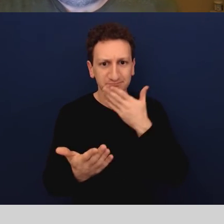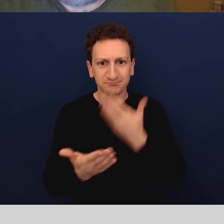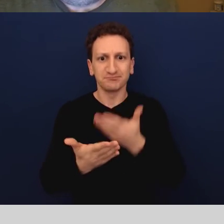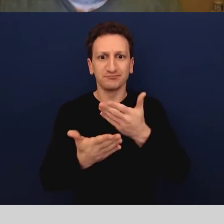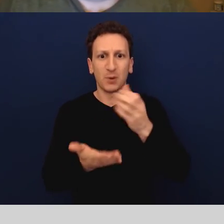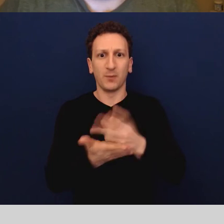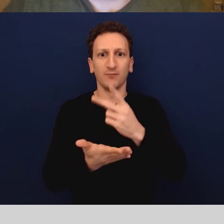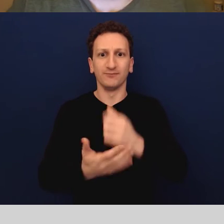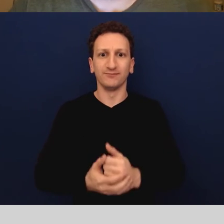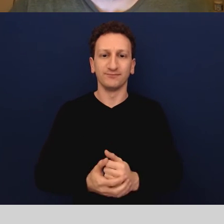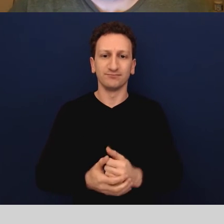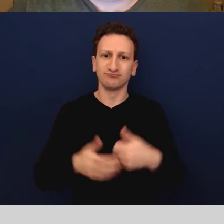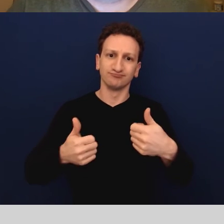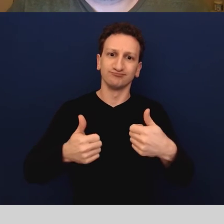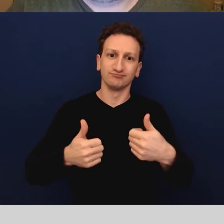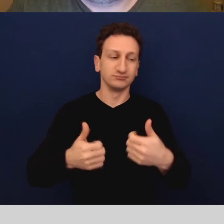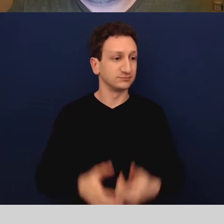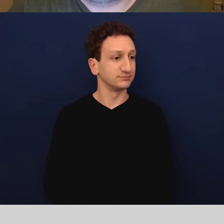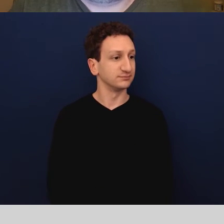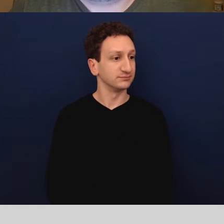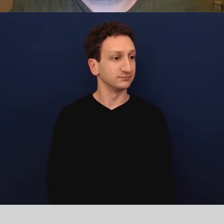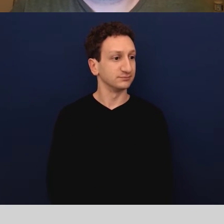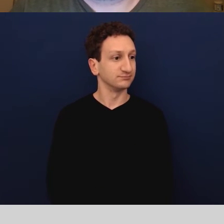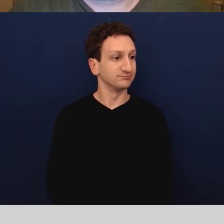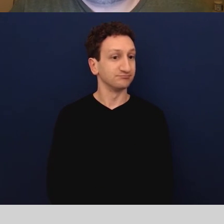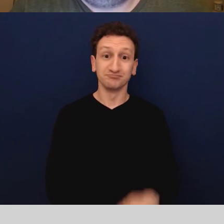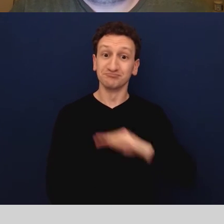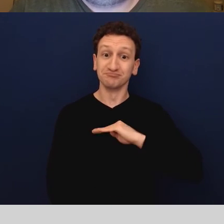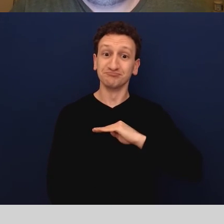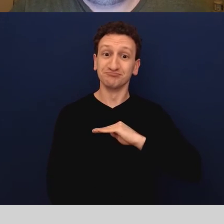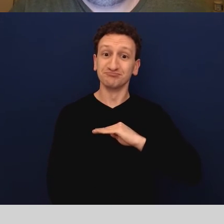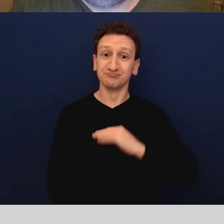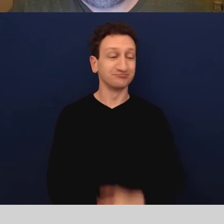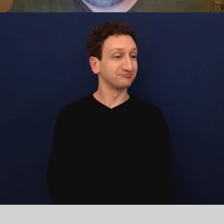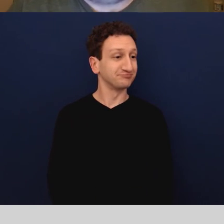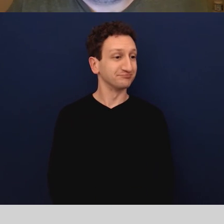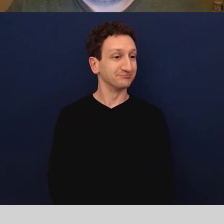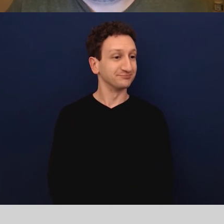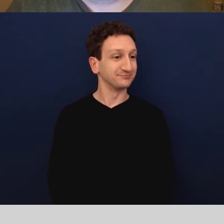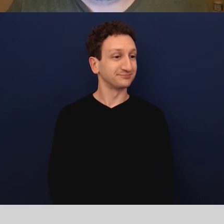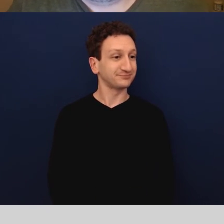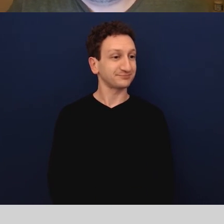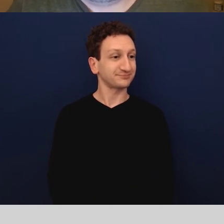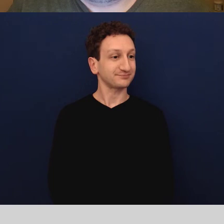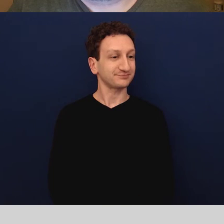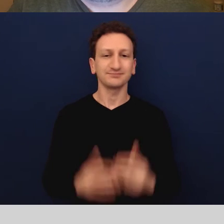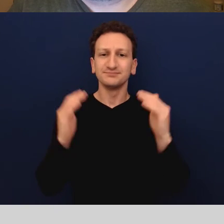Ah, so that looks great. And again, we are very, very happy. So what's the next step?